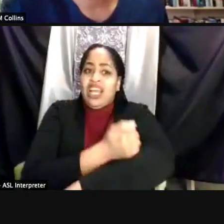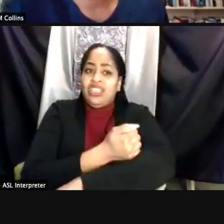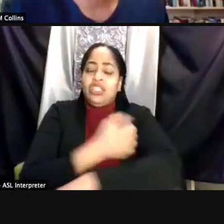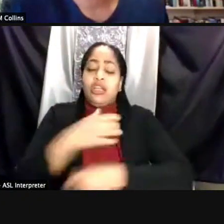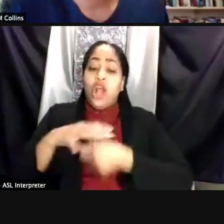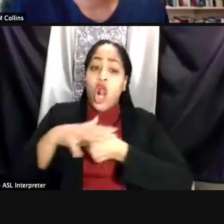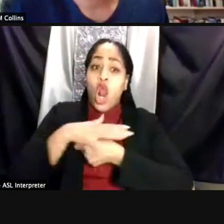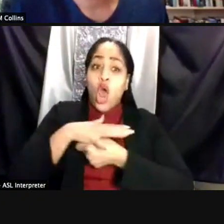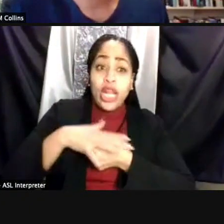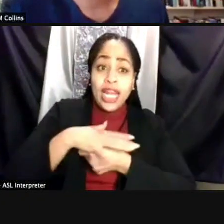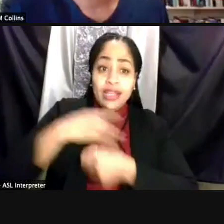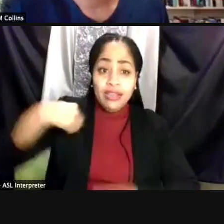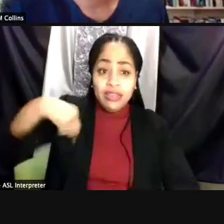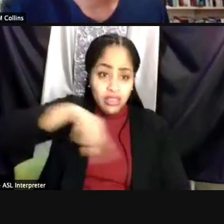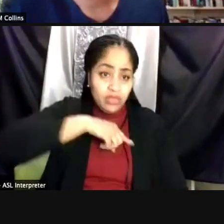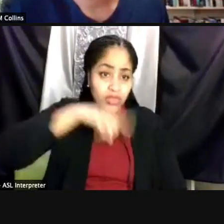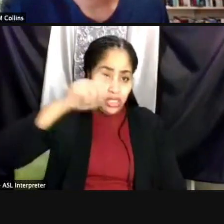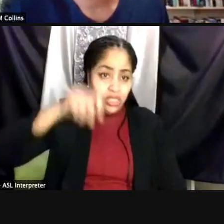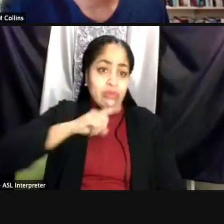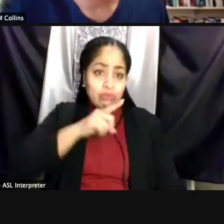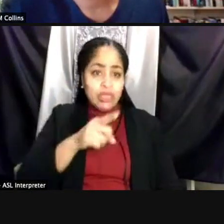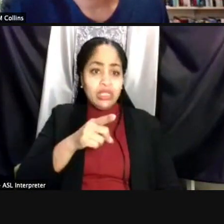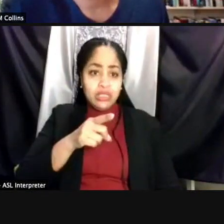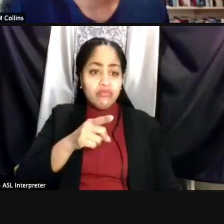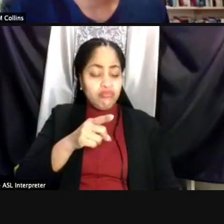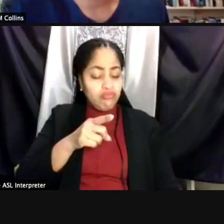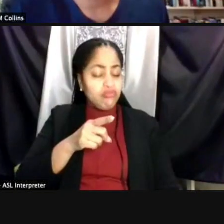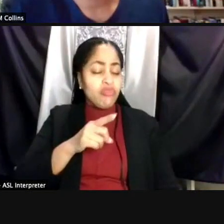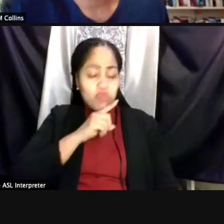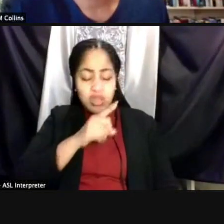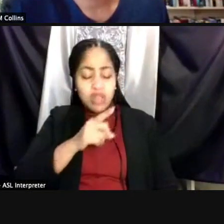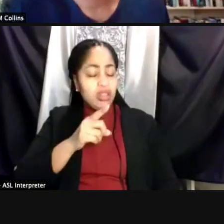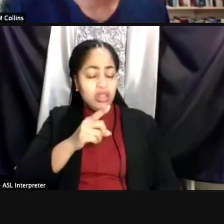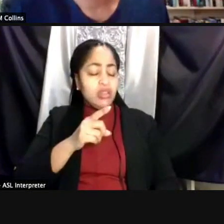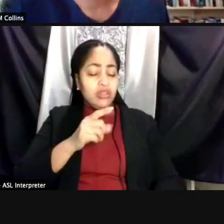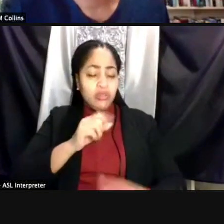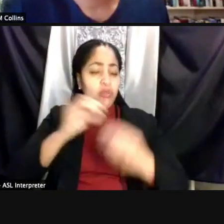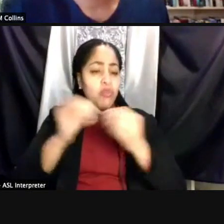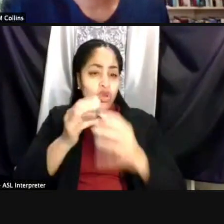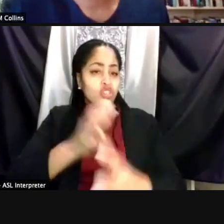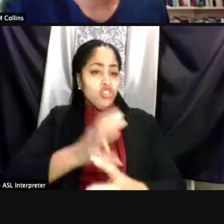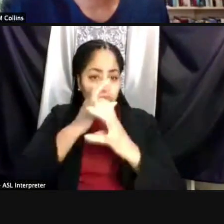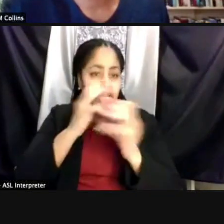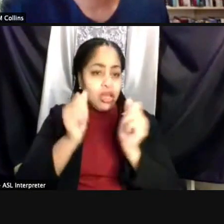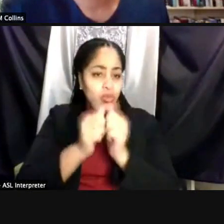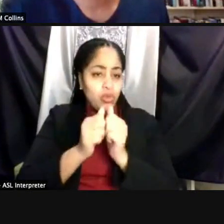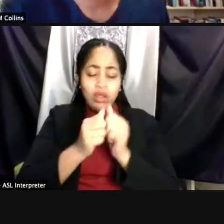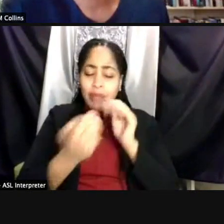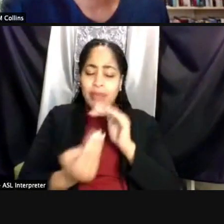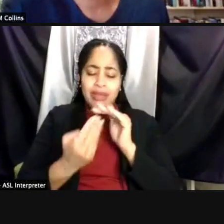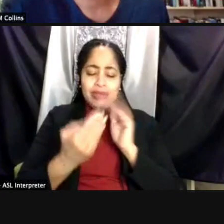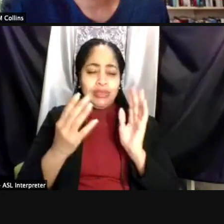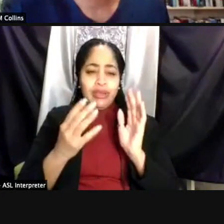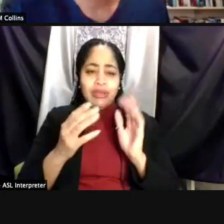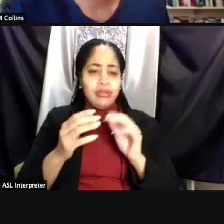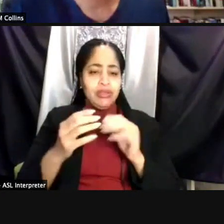locally we need to really double down on some of the basics which means avoiding large gatherings, wearing face coverings, maintaining your distance,